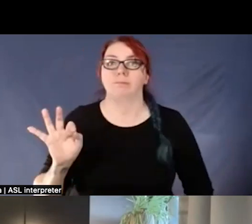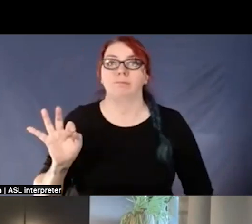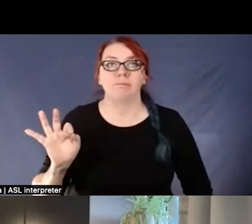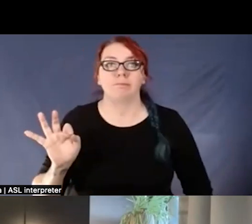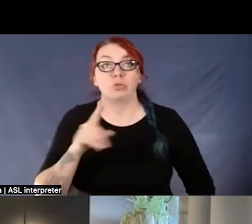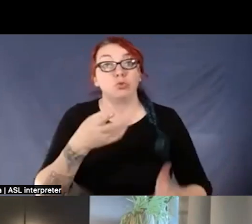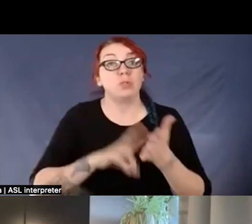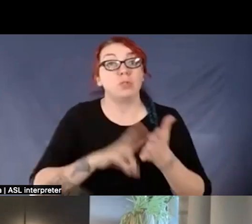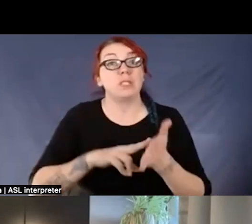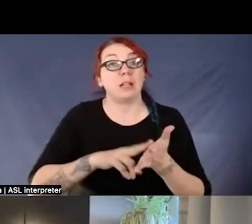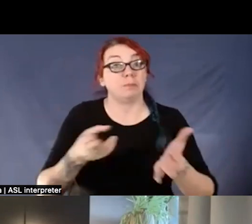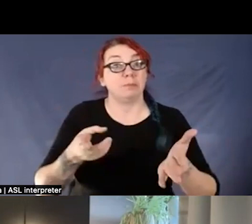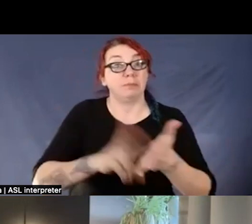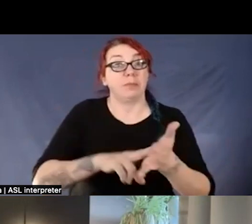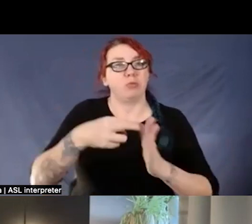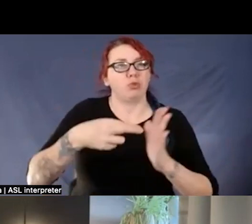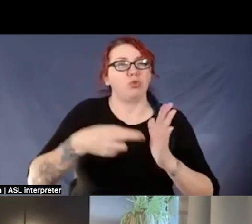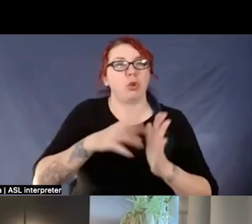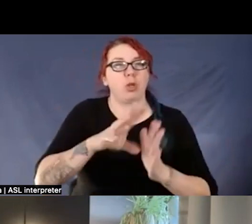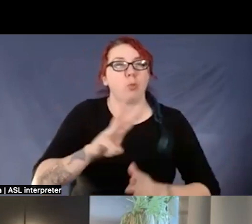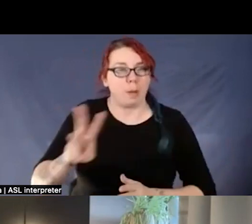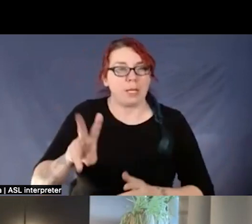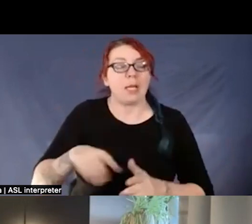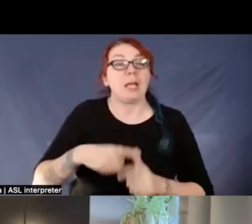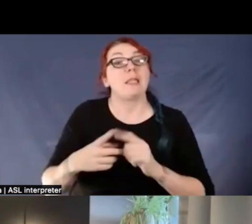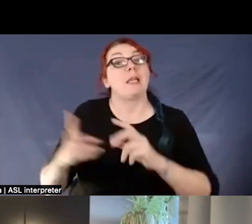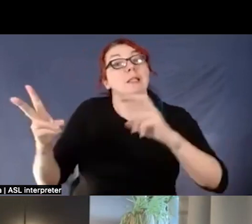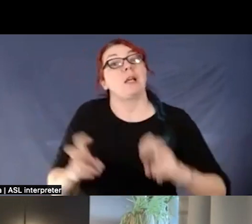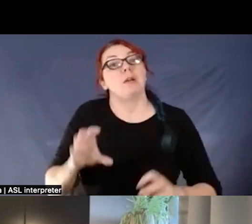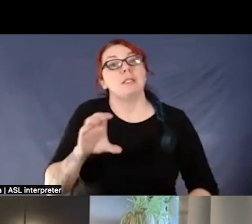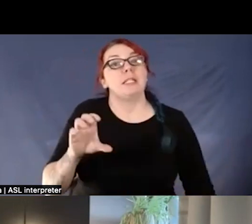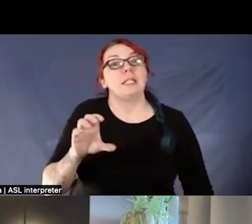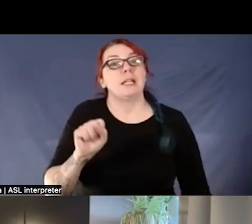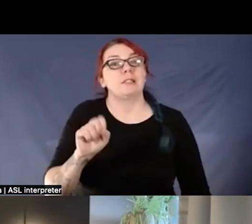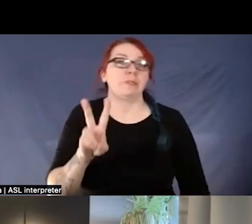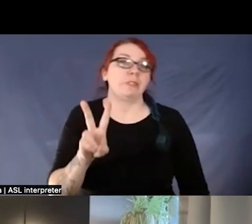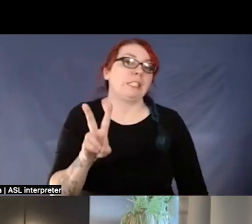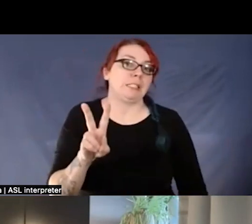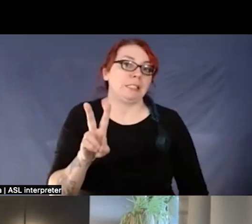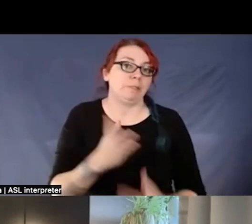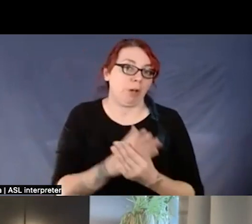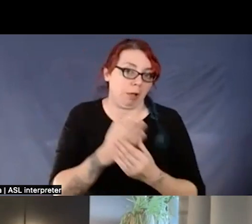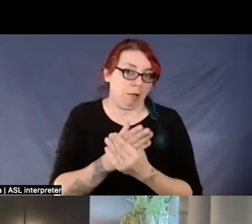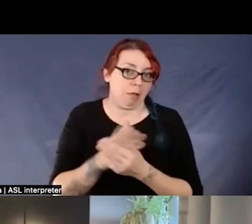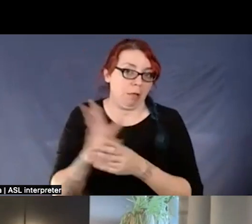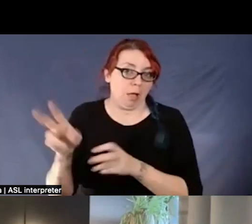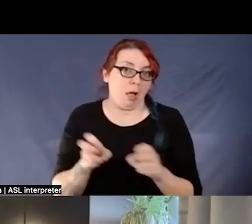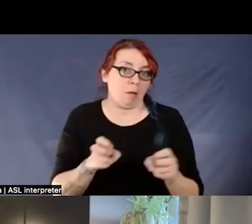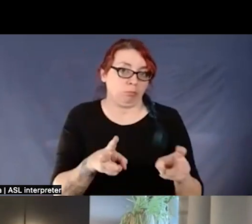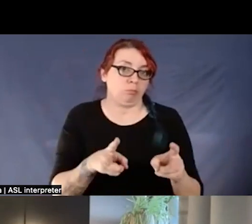download a CSV file of contacts that you import into your email programme. And then when you write